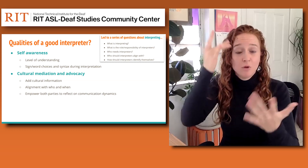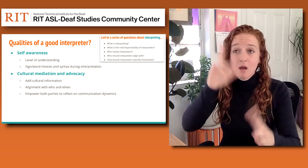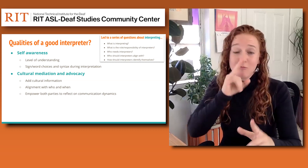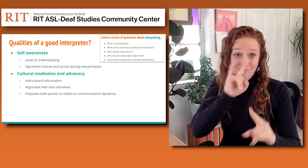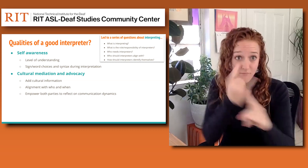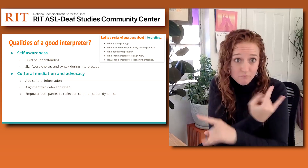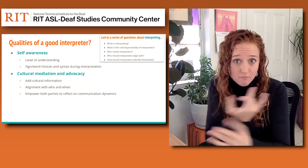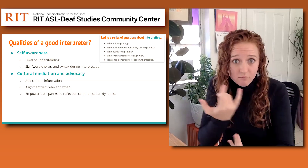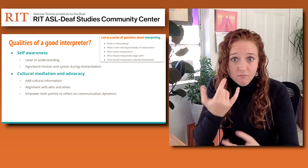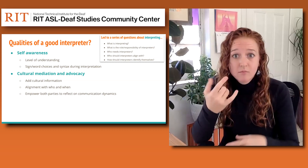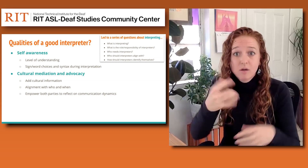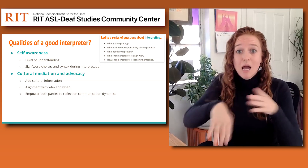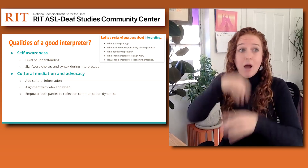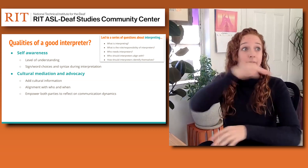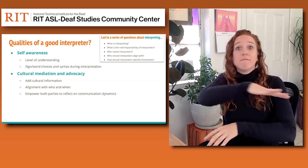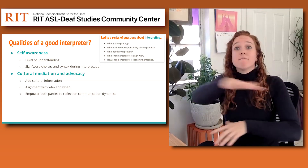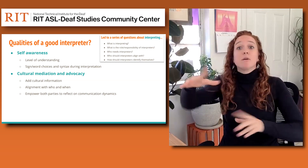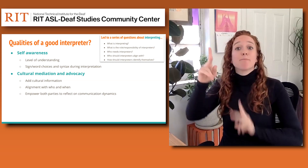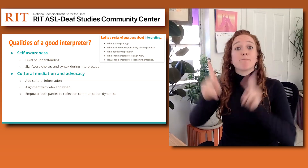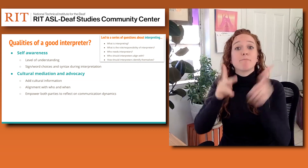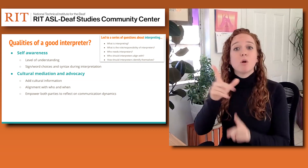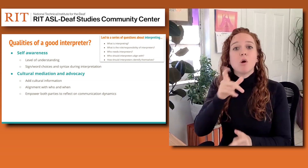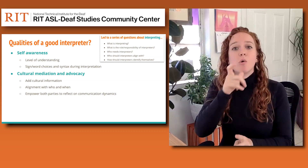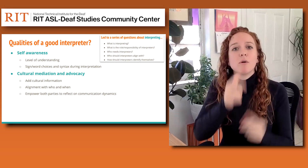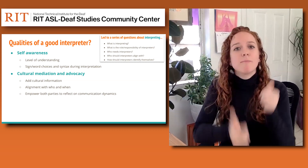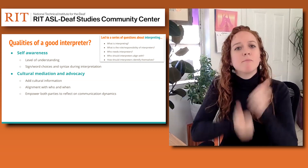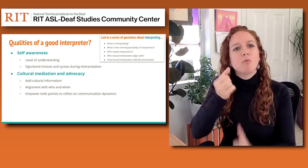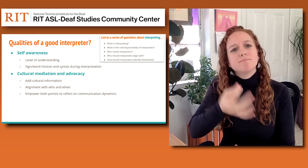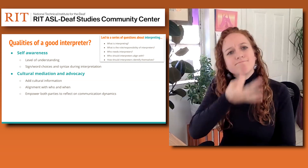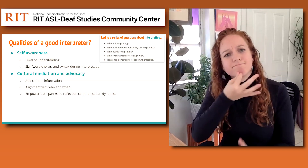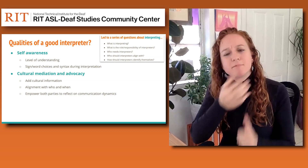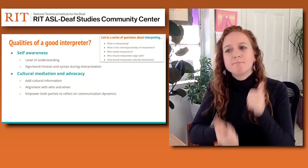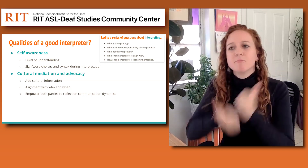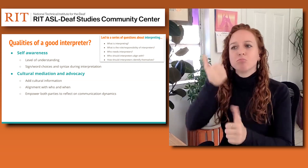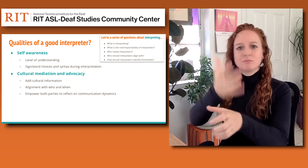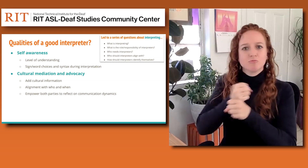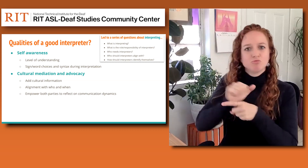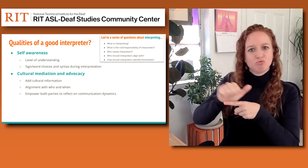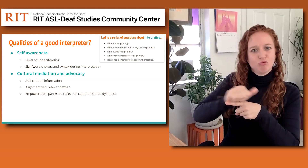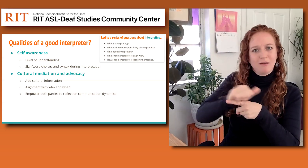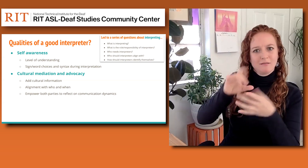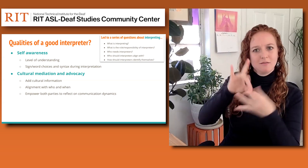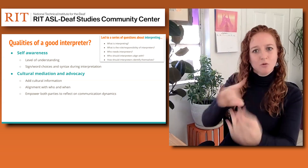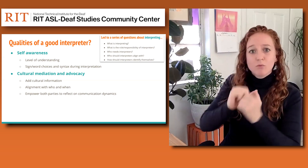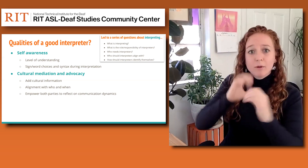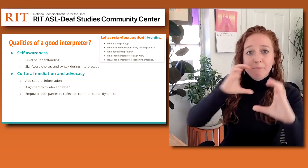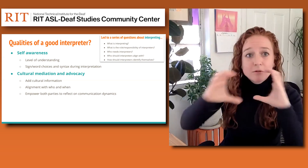with a mediator, the interpreter, in the middle. It's important that interpreters are trained